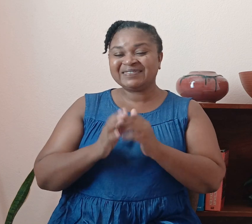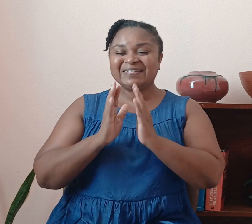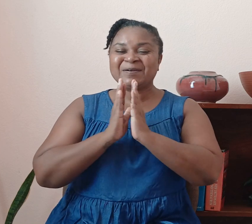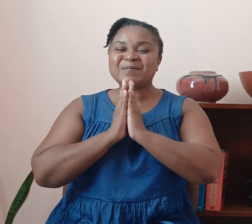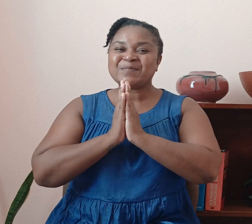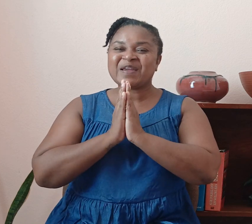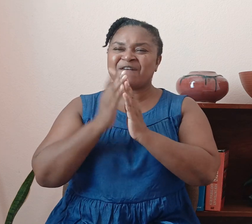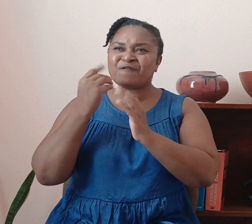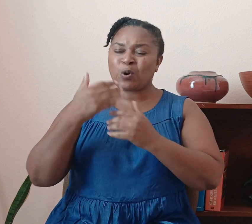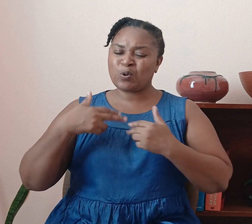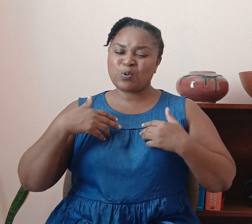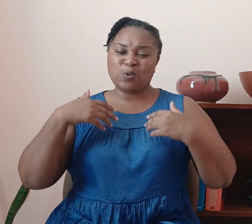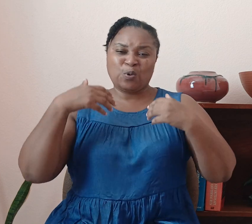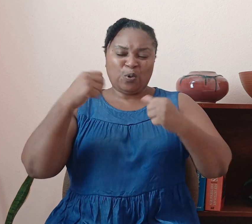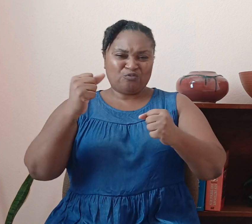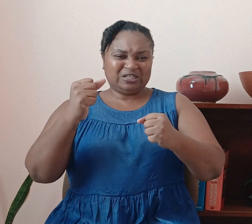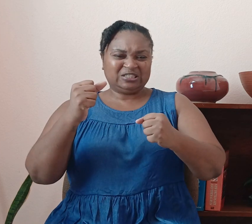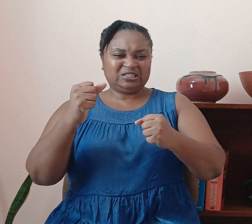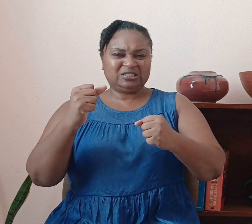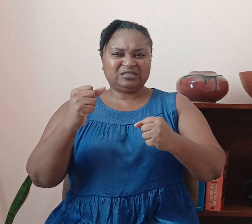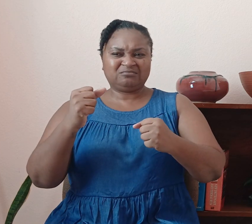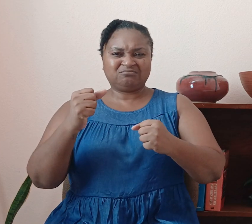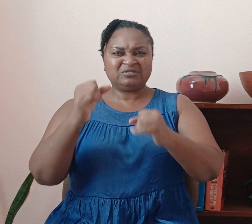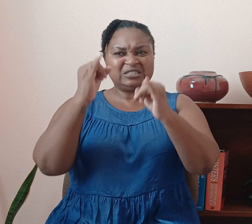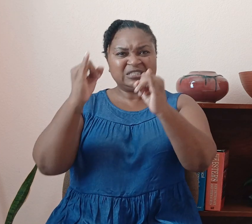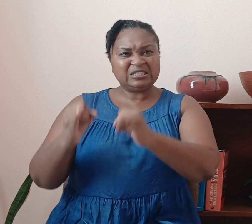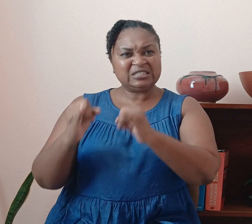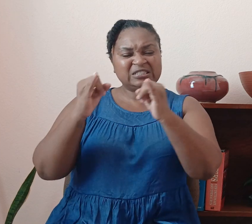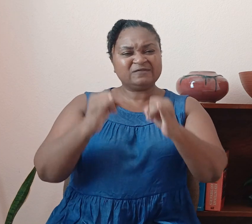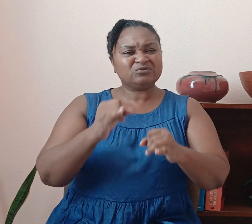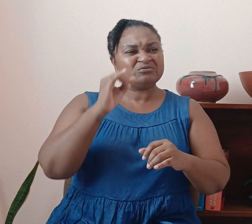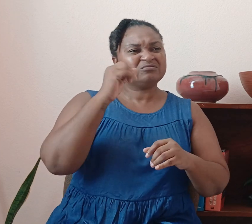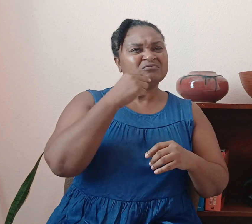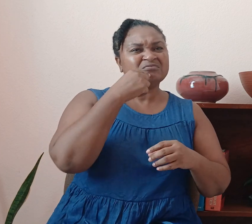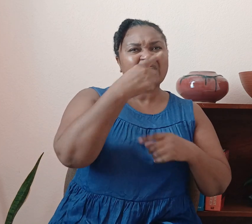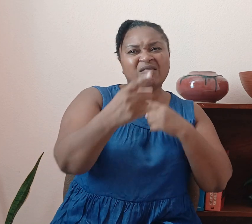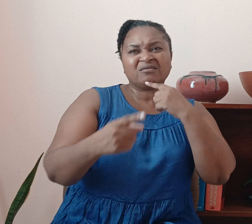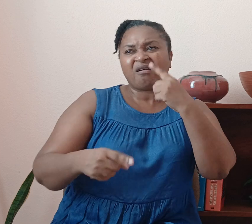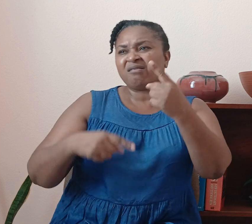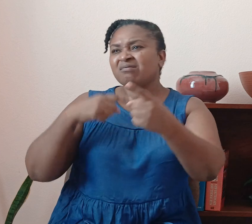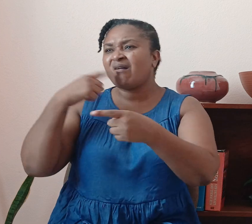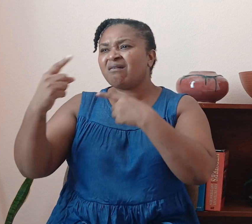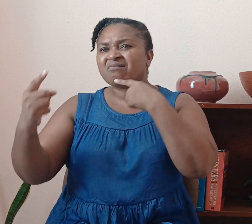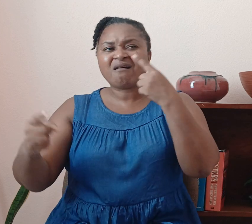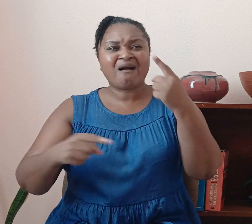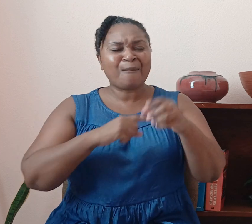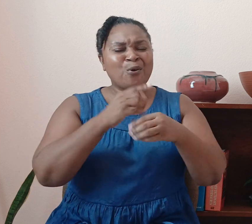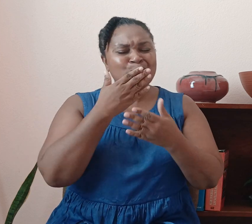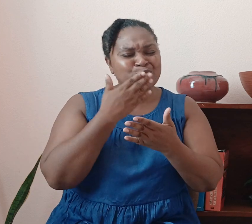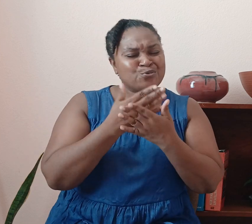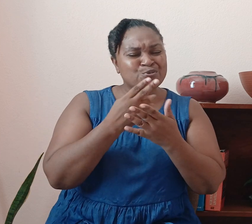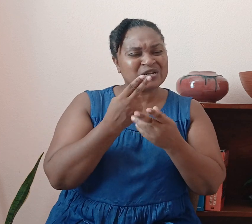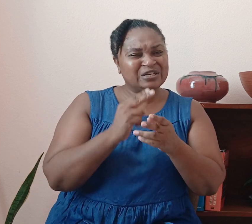Christians to witness to others about the Good News of Jesus Christ.